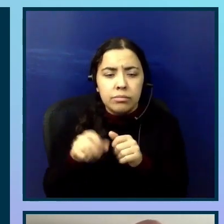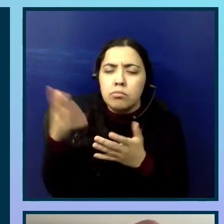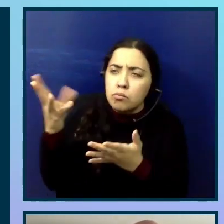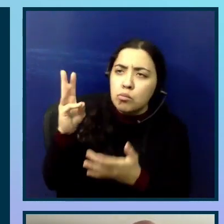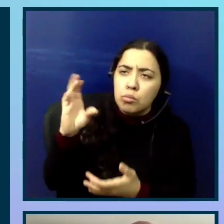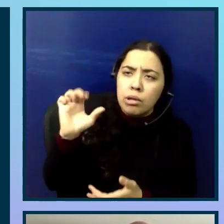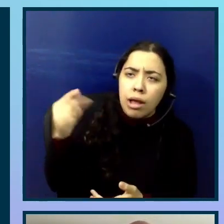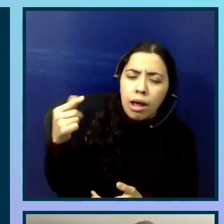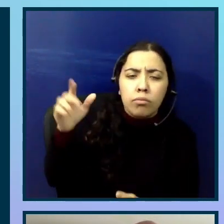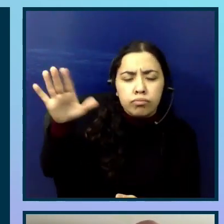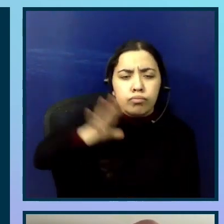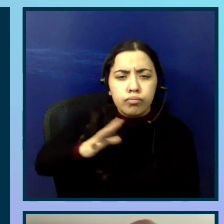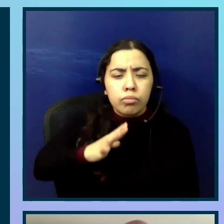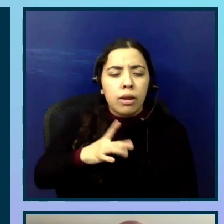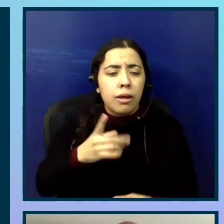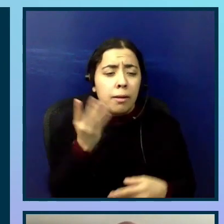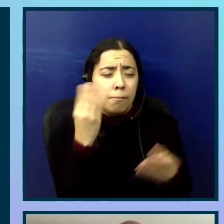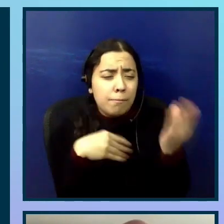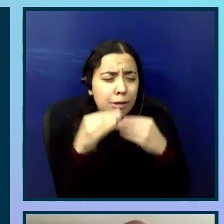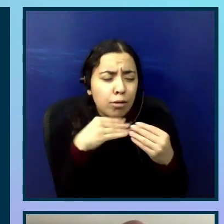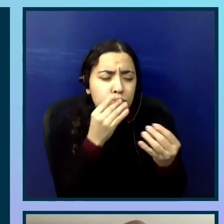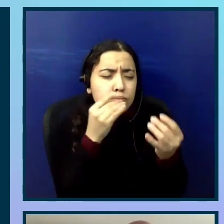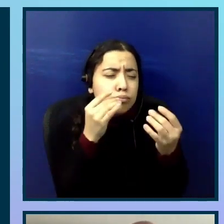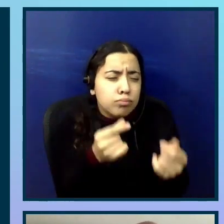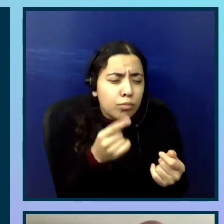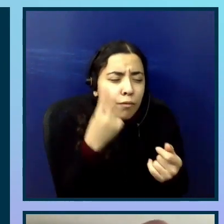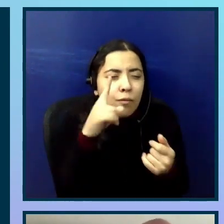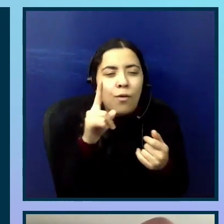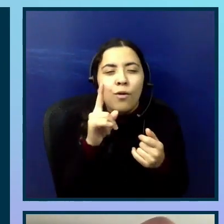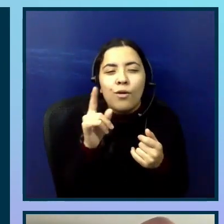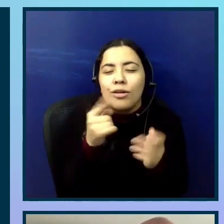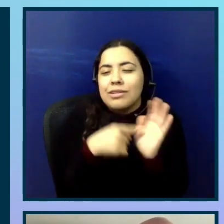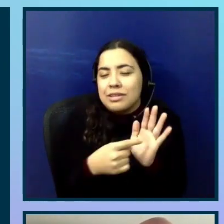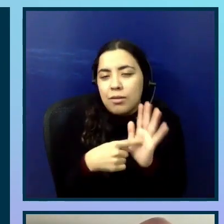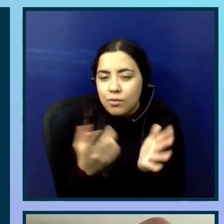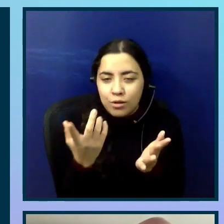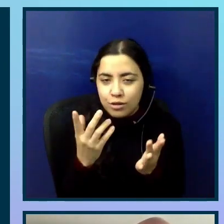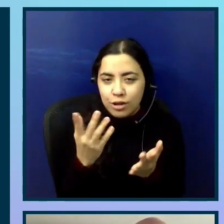or satisfying a meal was from the chef's ingredients shopping list, and their written recipe.